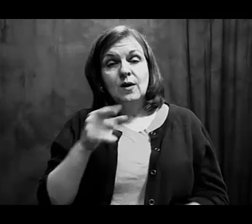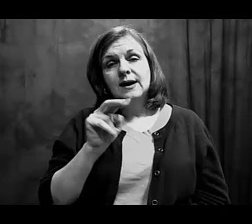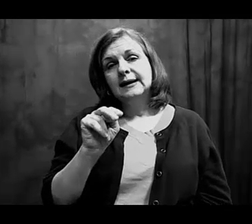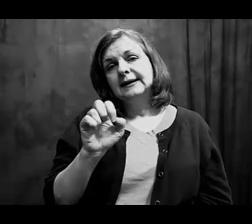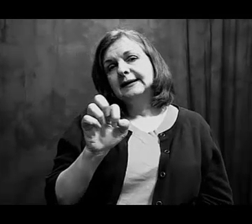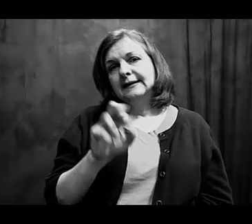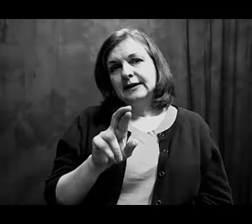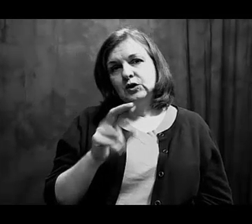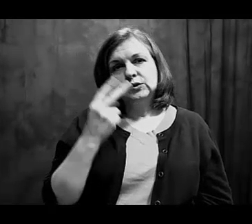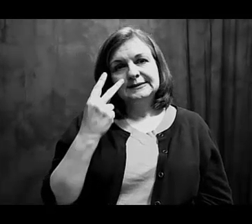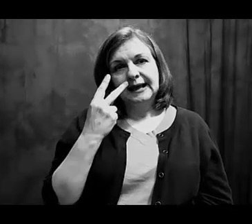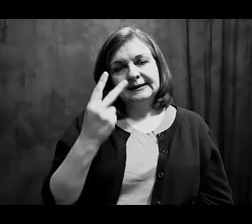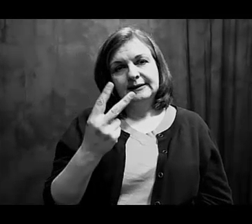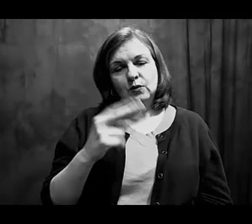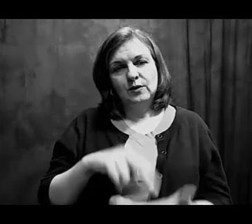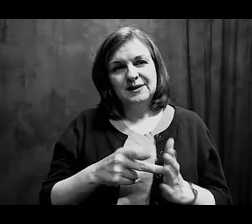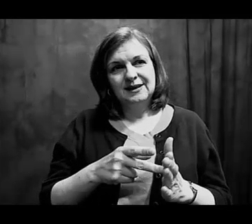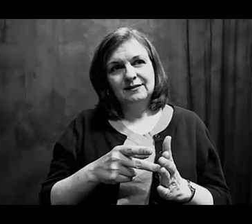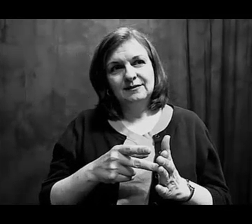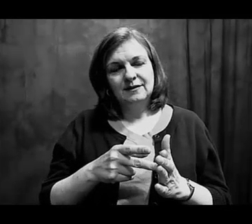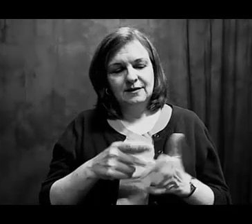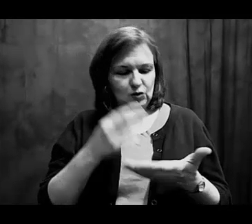it means that you have trouble seeing things far away!